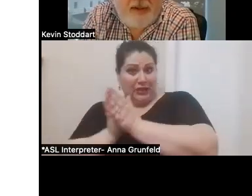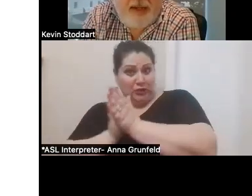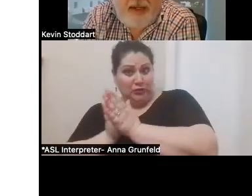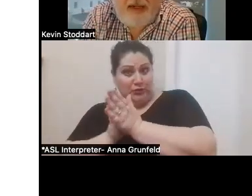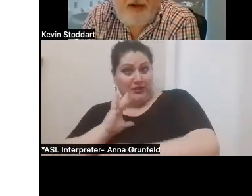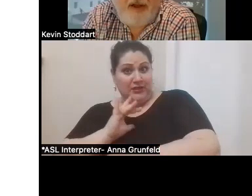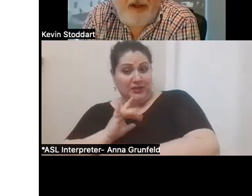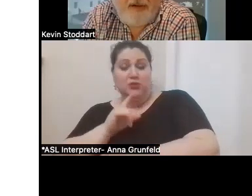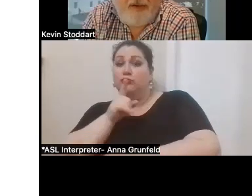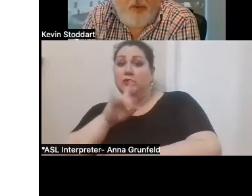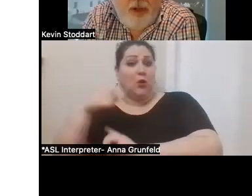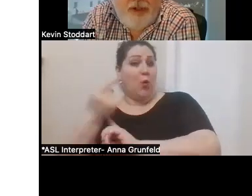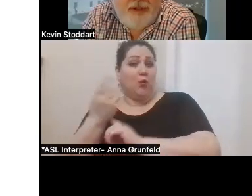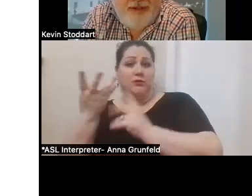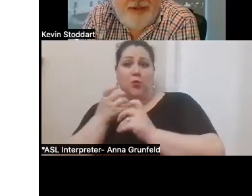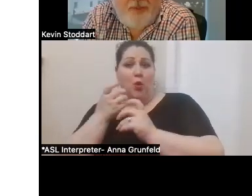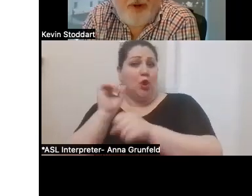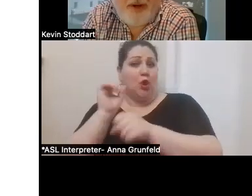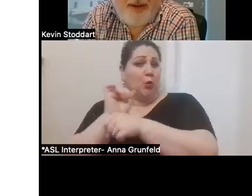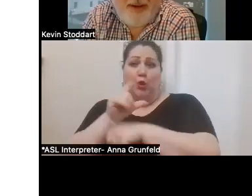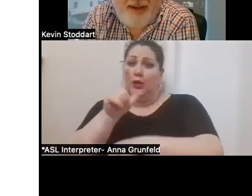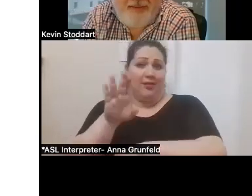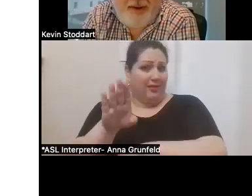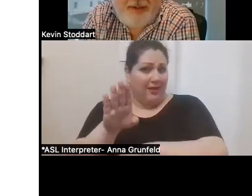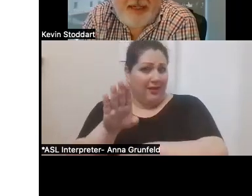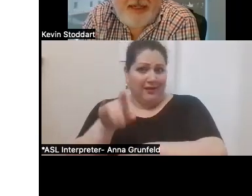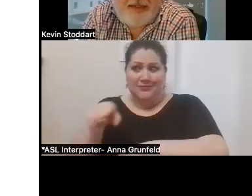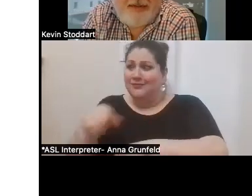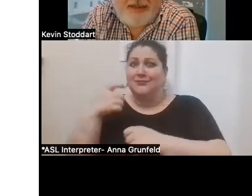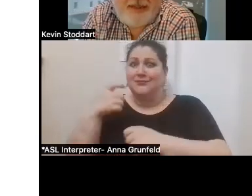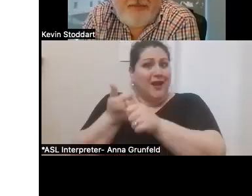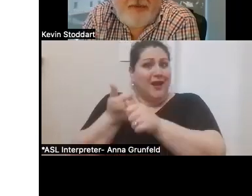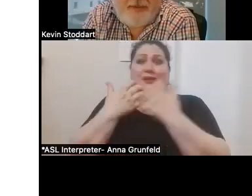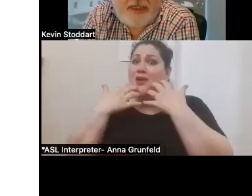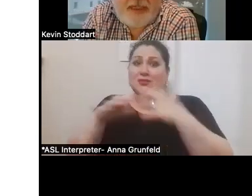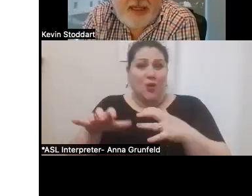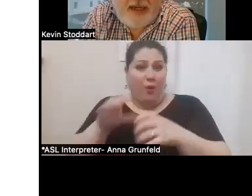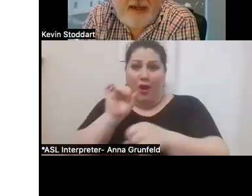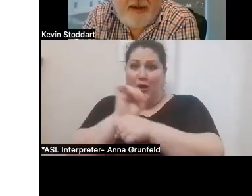He did not want to work in a pharmacy setting.